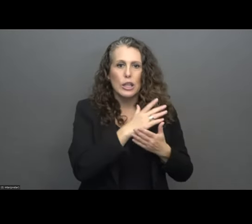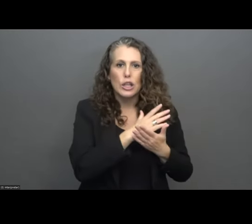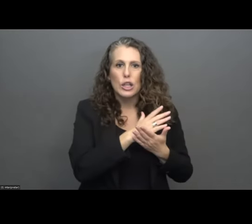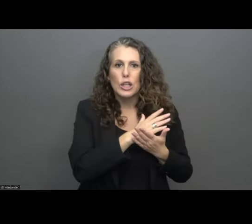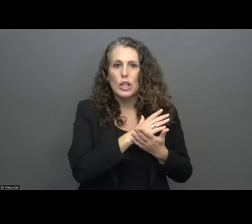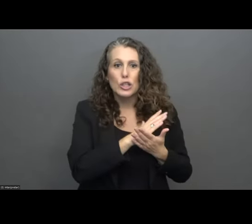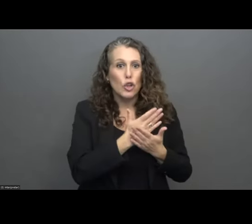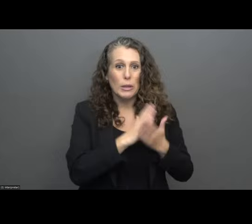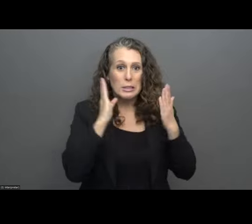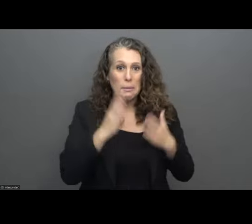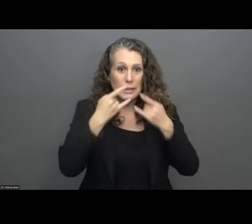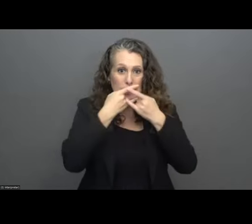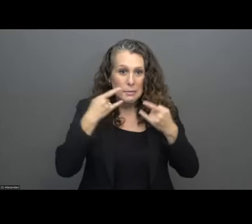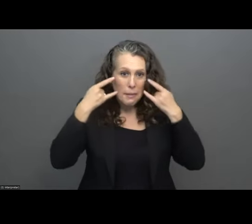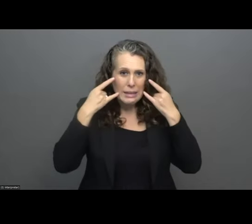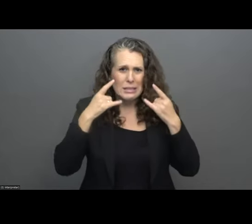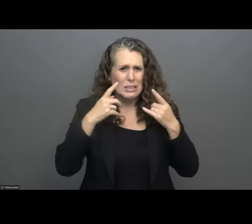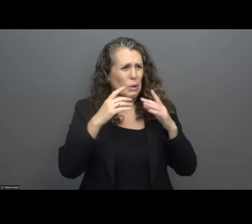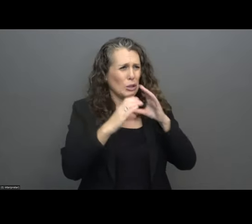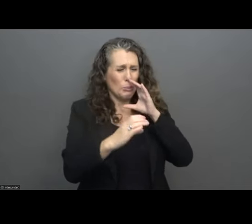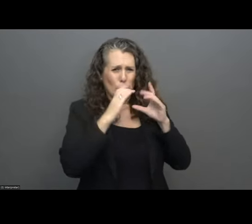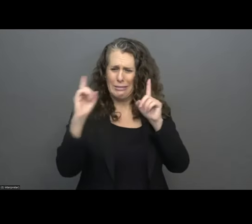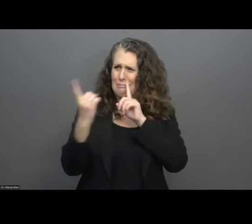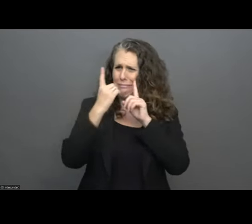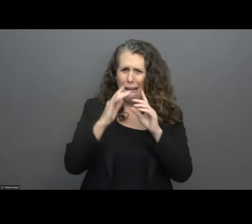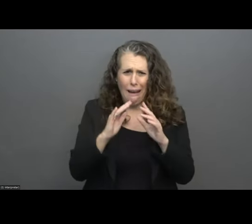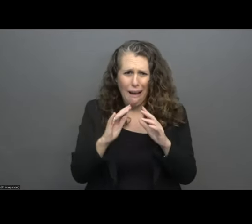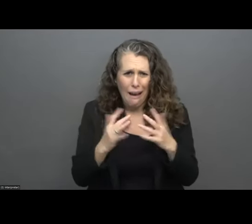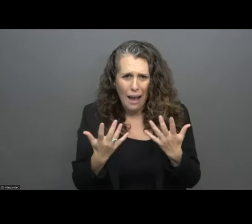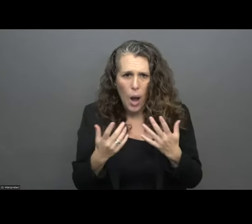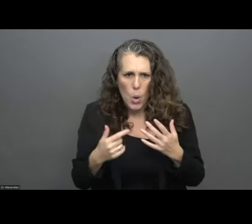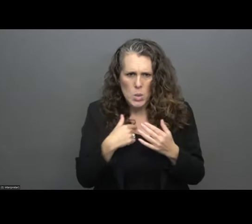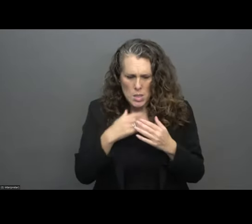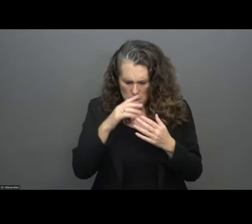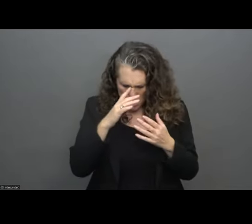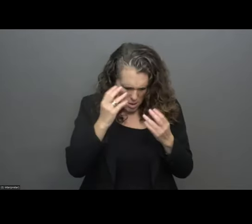10:25:28 So what we did is we came up with a solution, which is a high me sign language